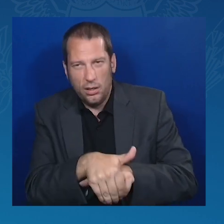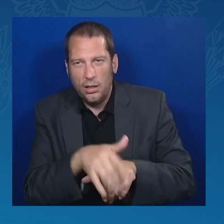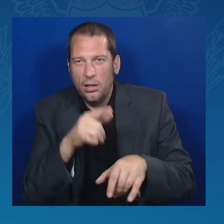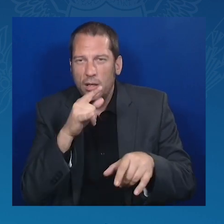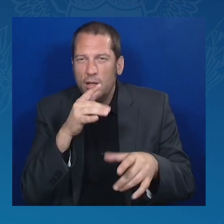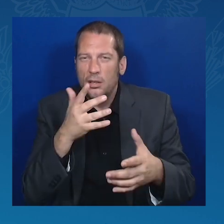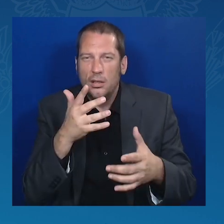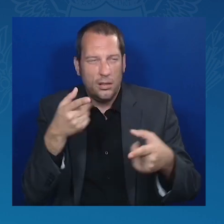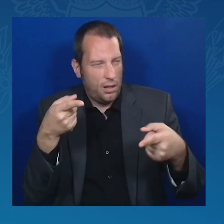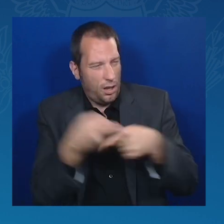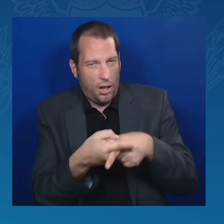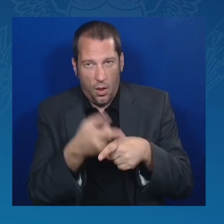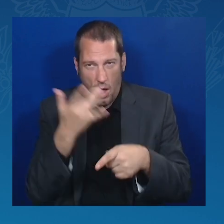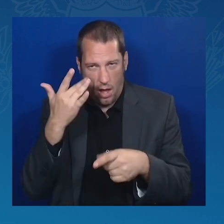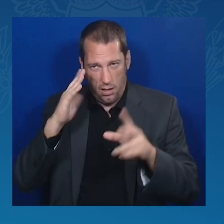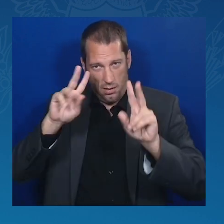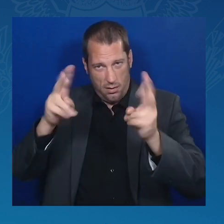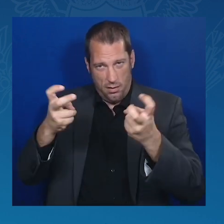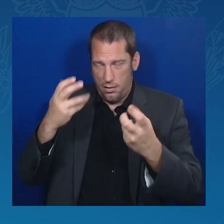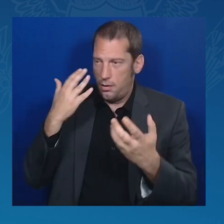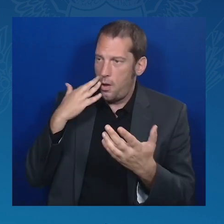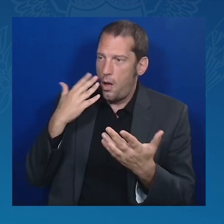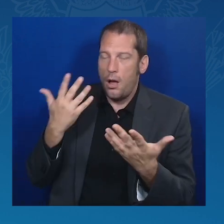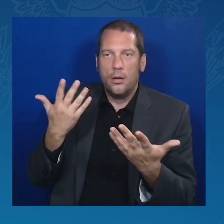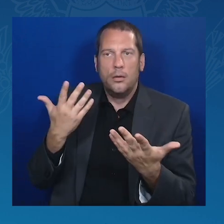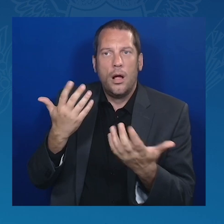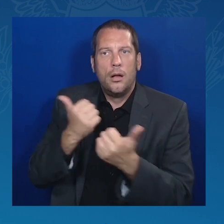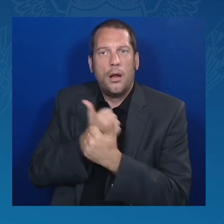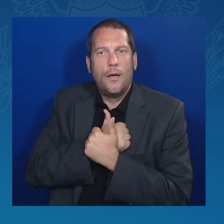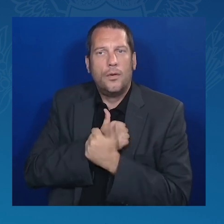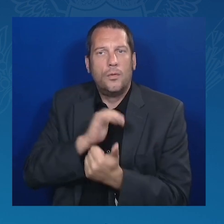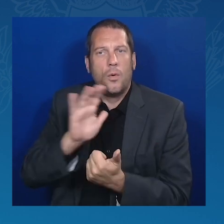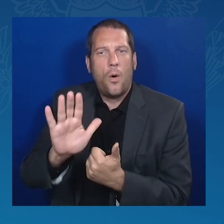I was proud to be among the first electeds in the country